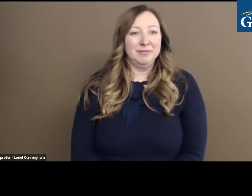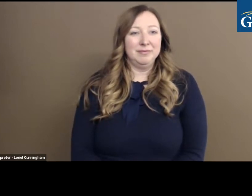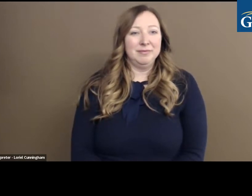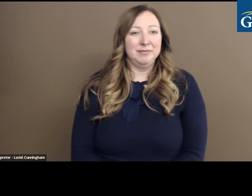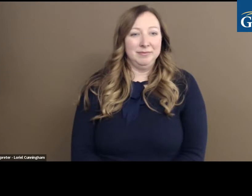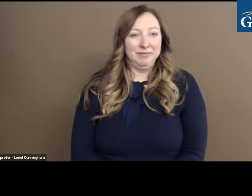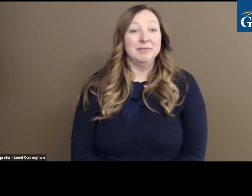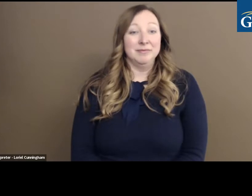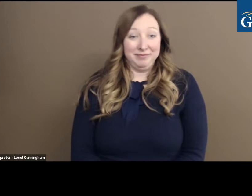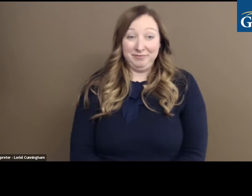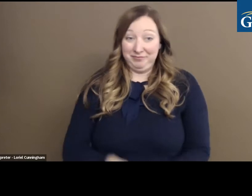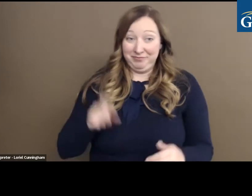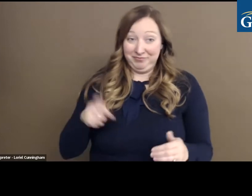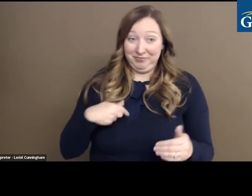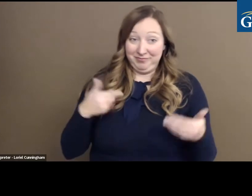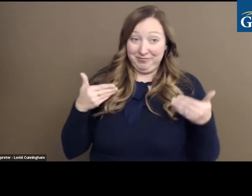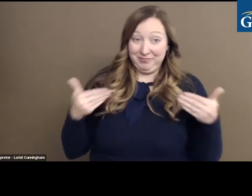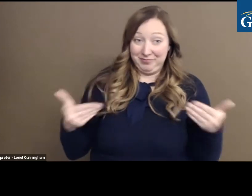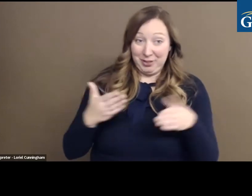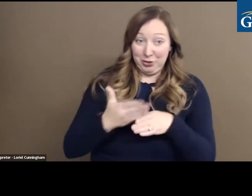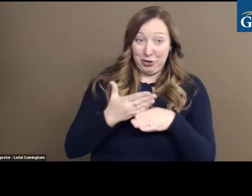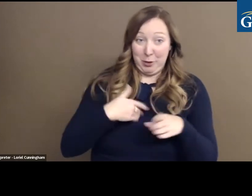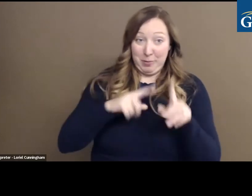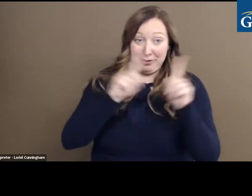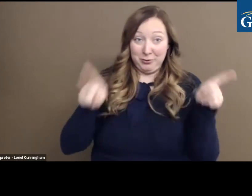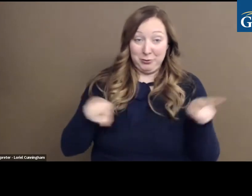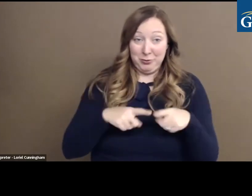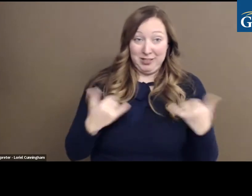so shall i go ahead and share my screen now